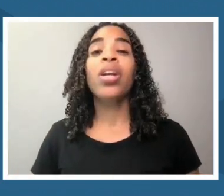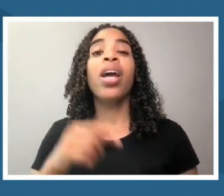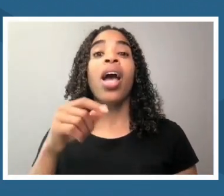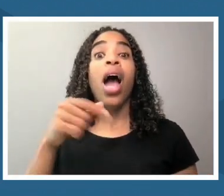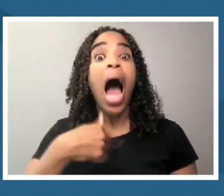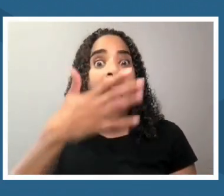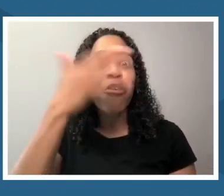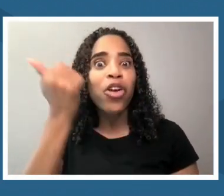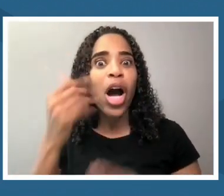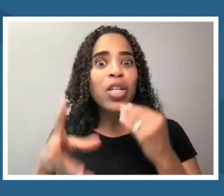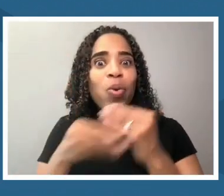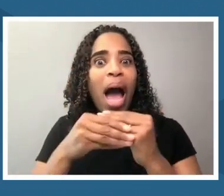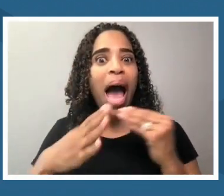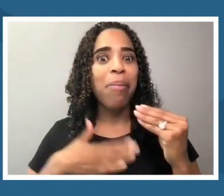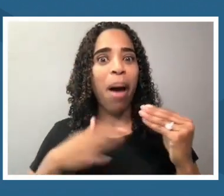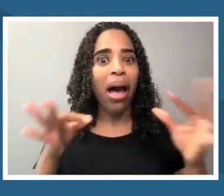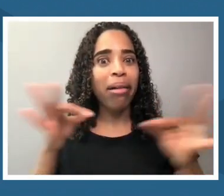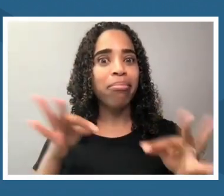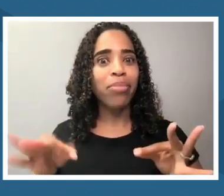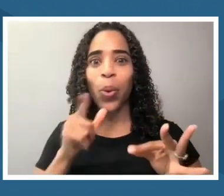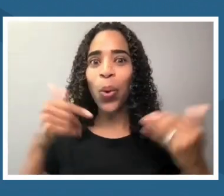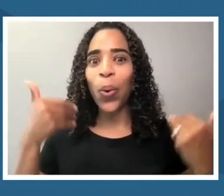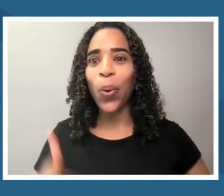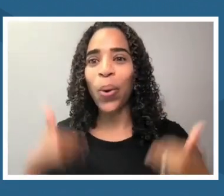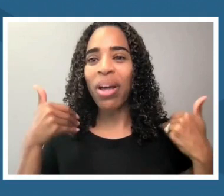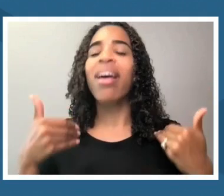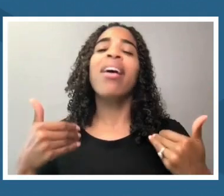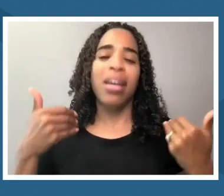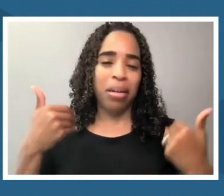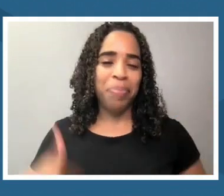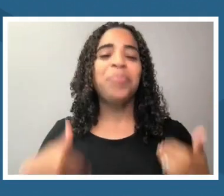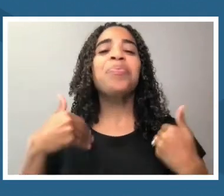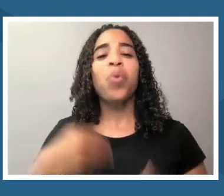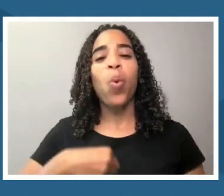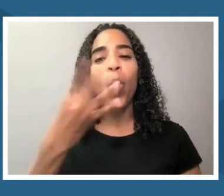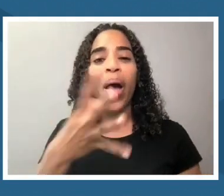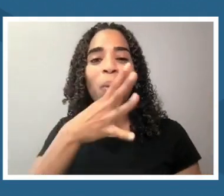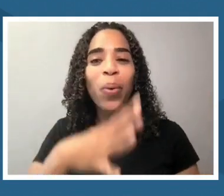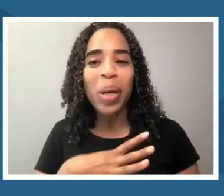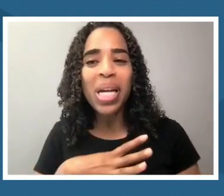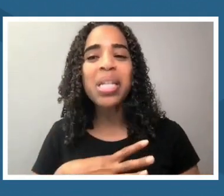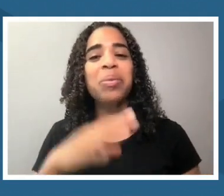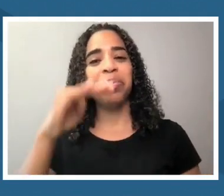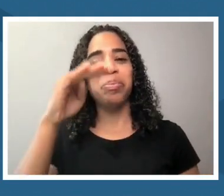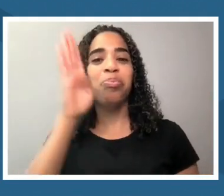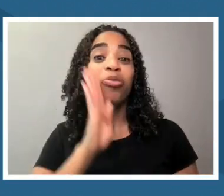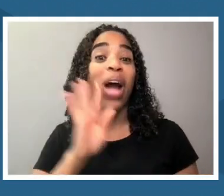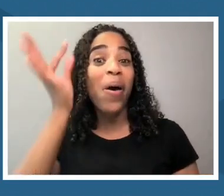description of myself i am a white woman with